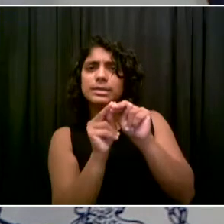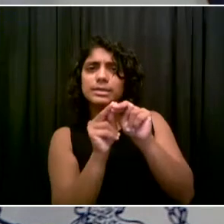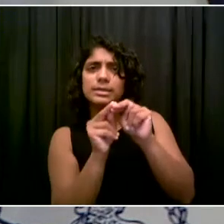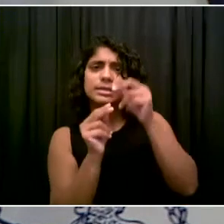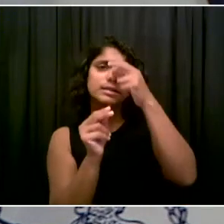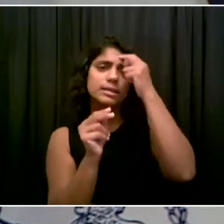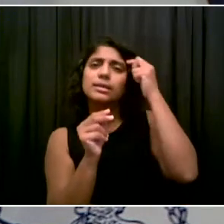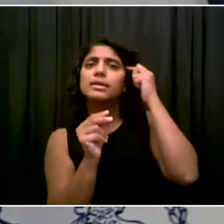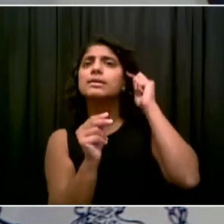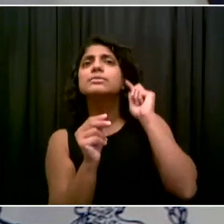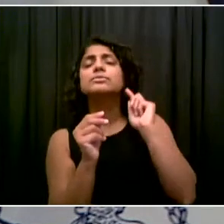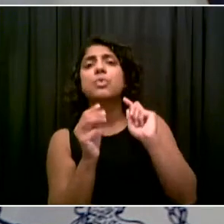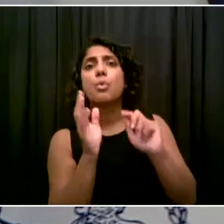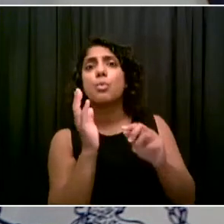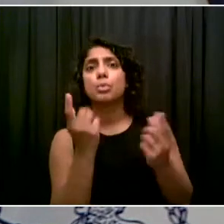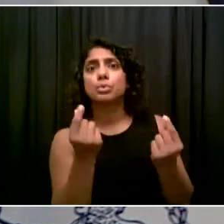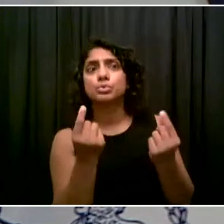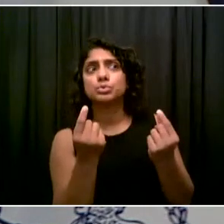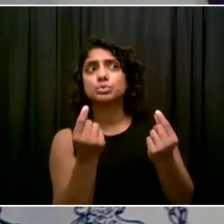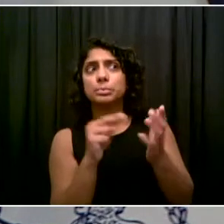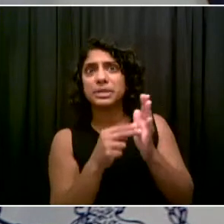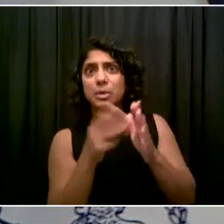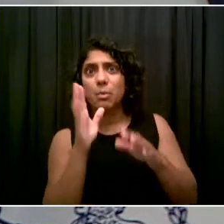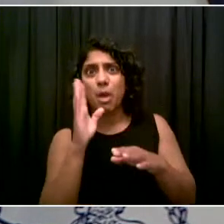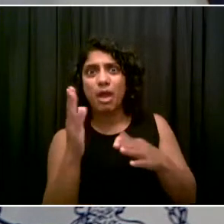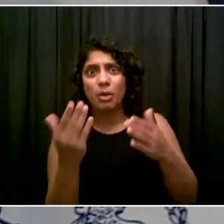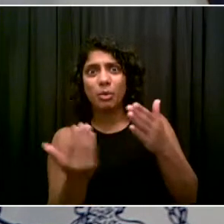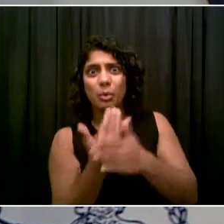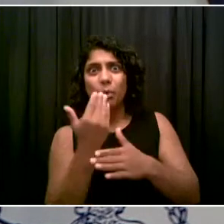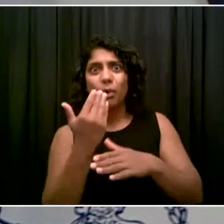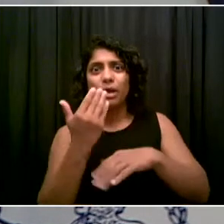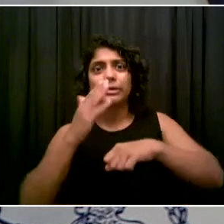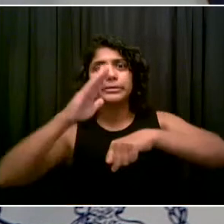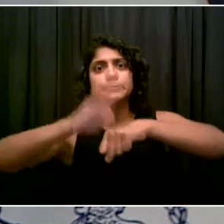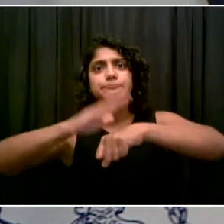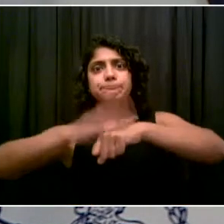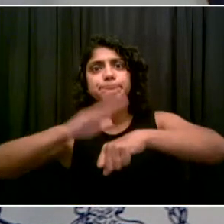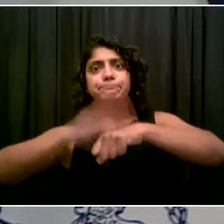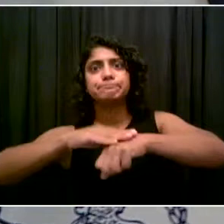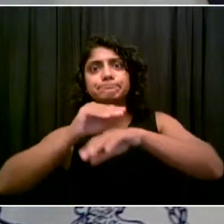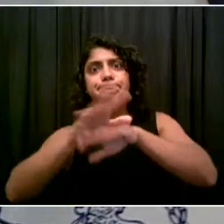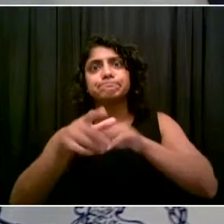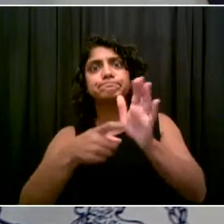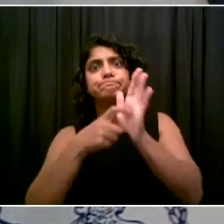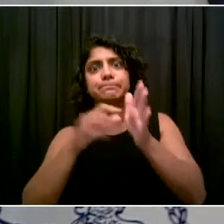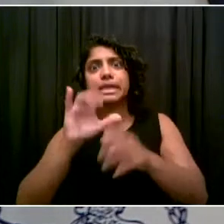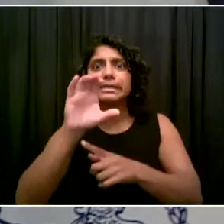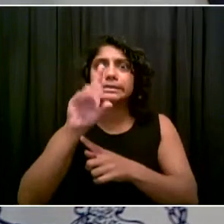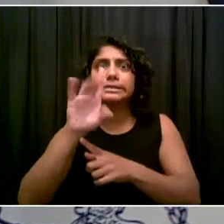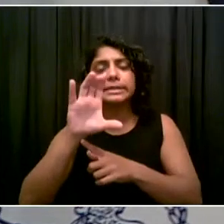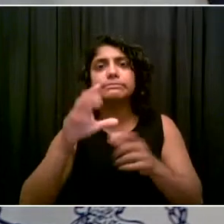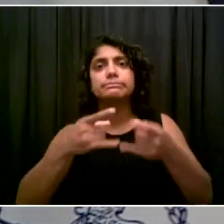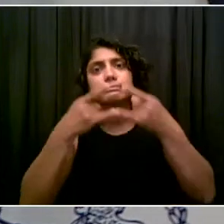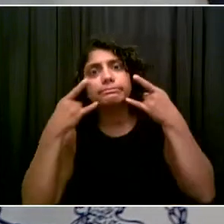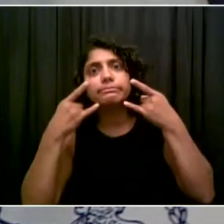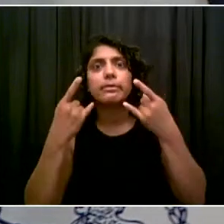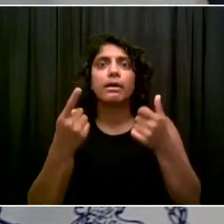ABOUT THE CORONAVIRUS AS THNGIS START TICKINUPG A LITTLE BIT ARE YOU ARE